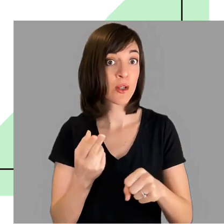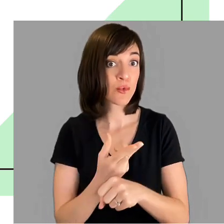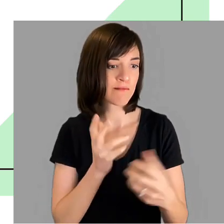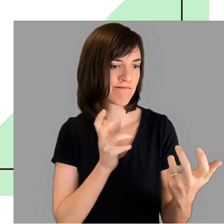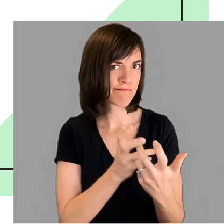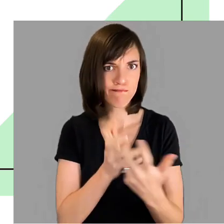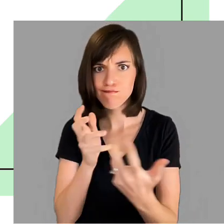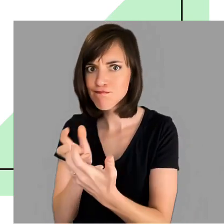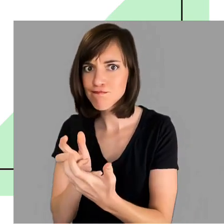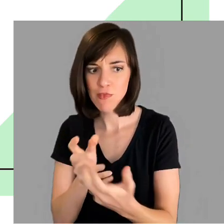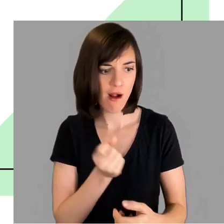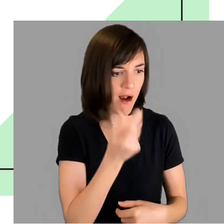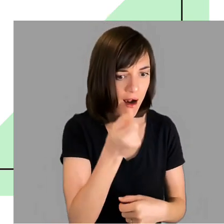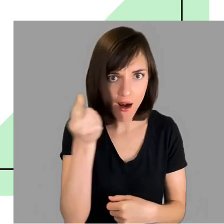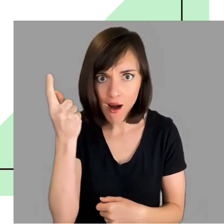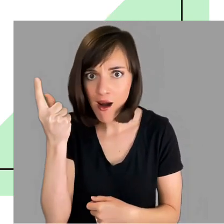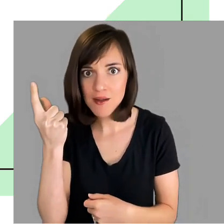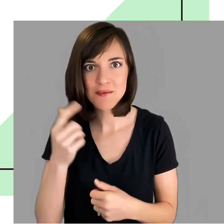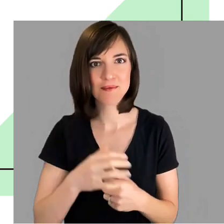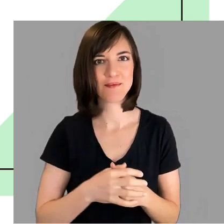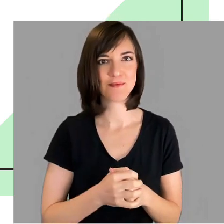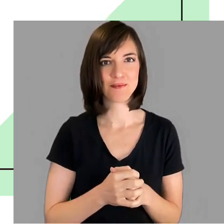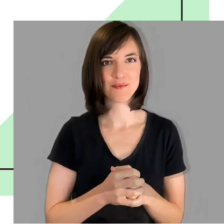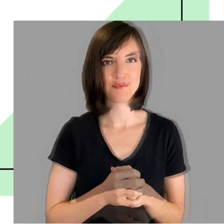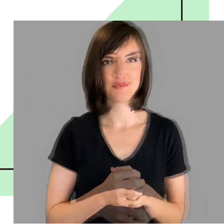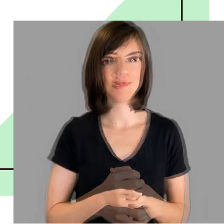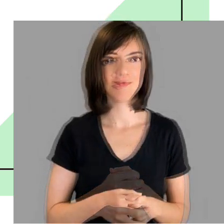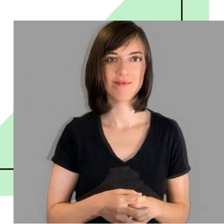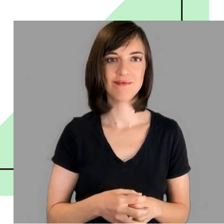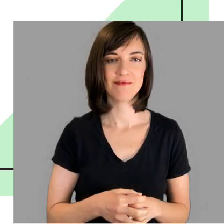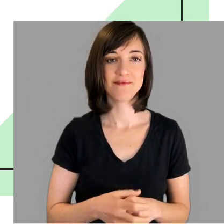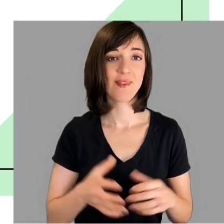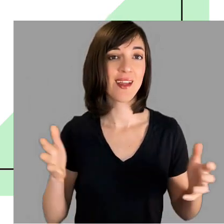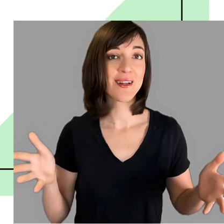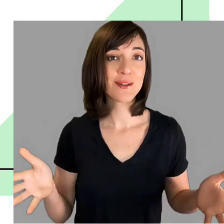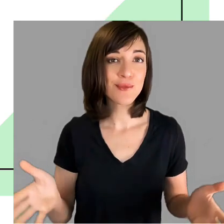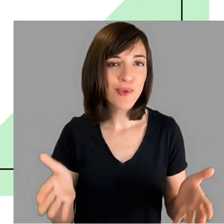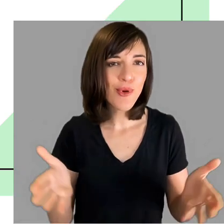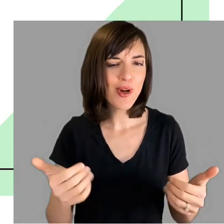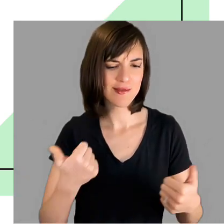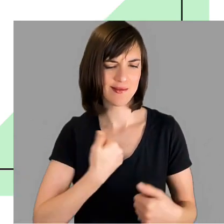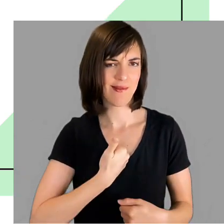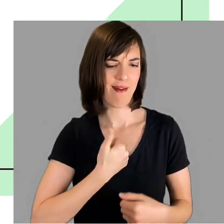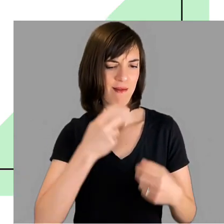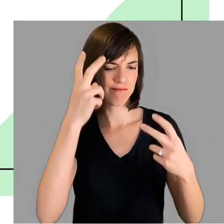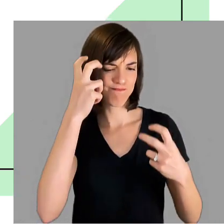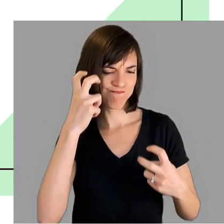with them to identify the strategies that work best for them individually.